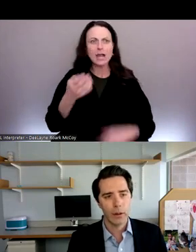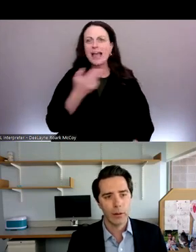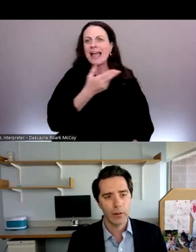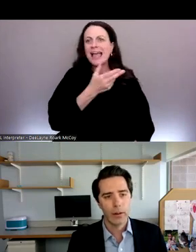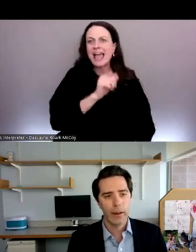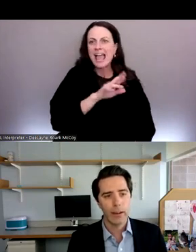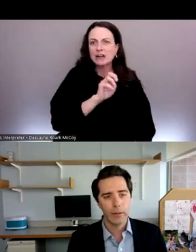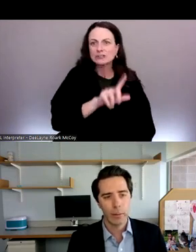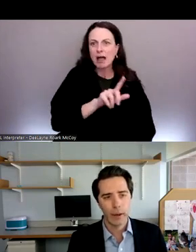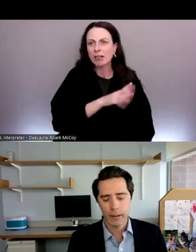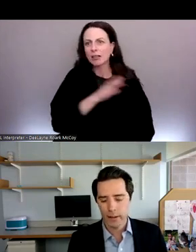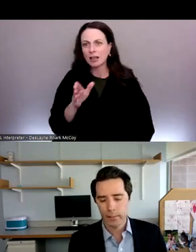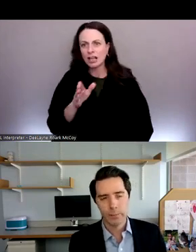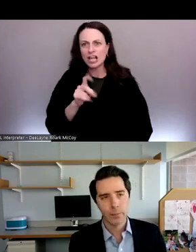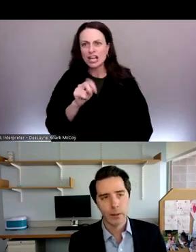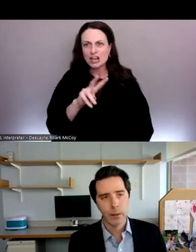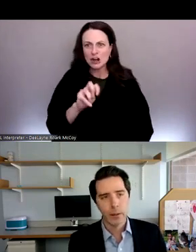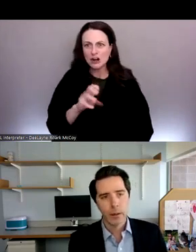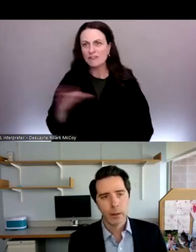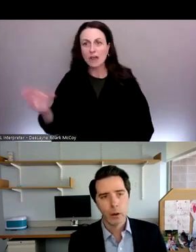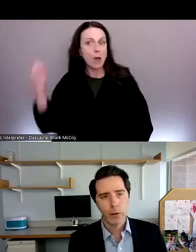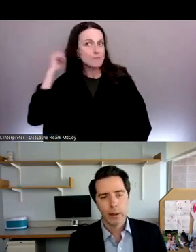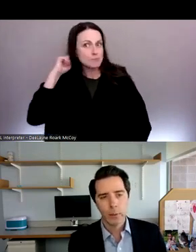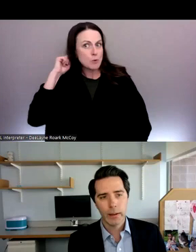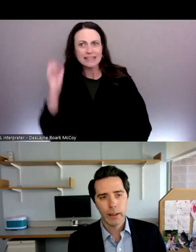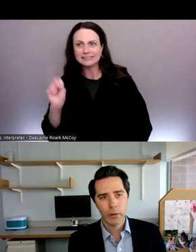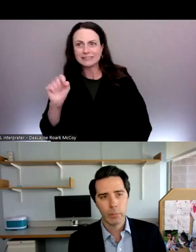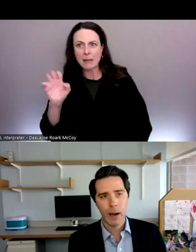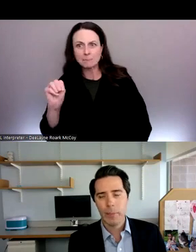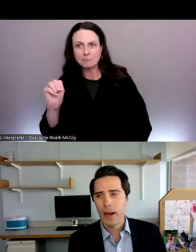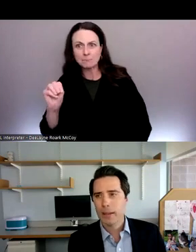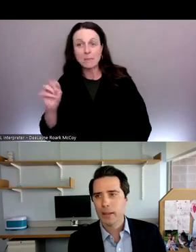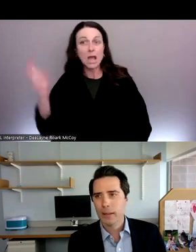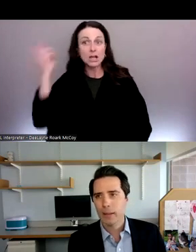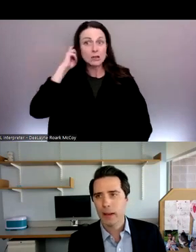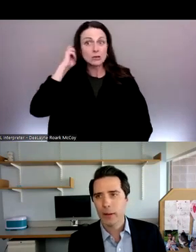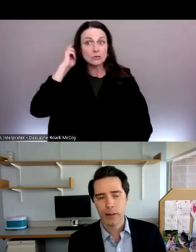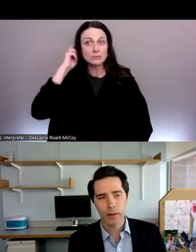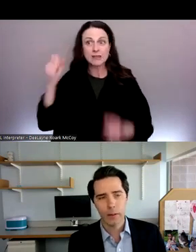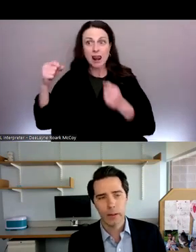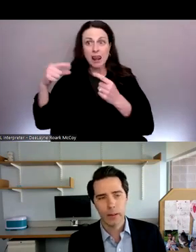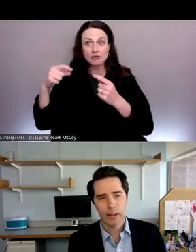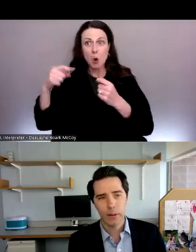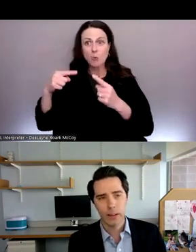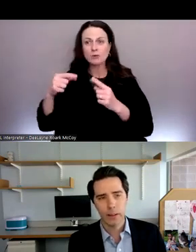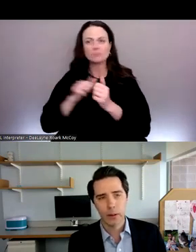nerve and then you have the brain stem the cochlear implant electrode bypasses